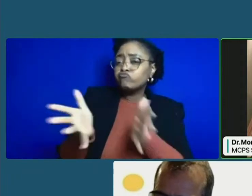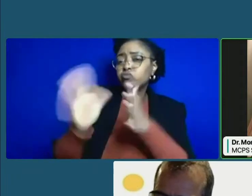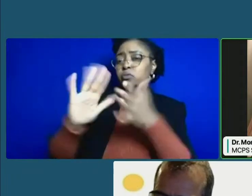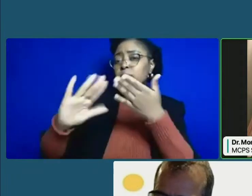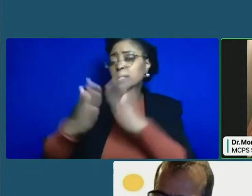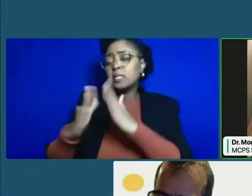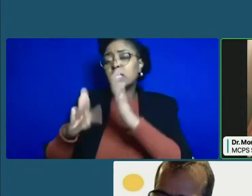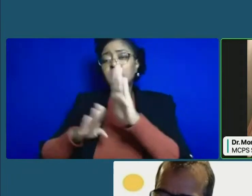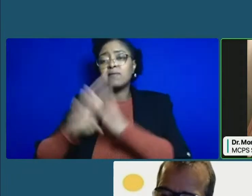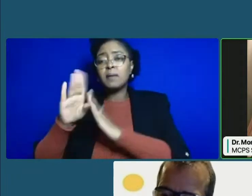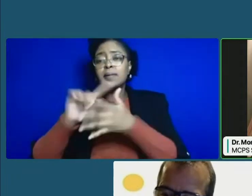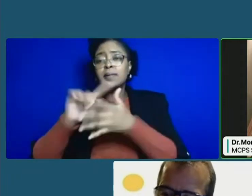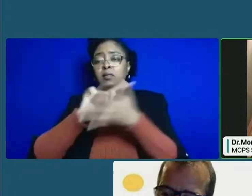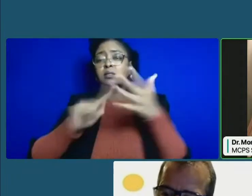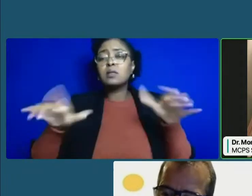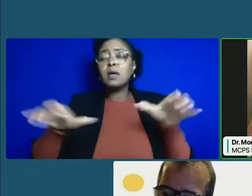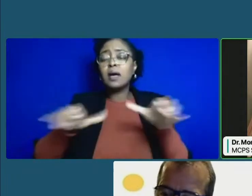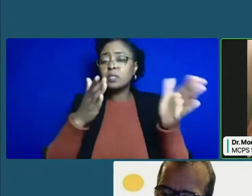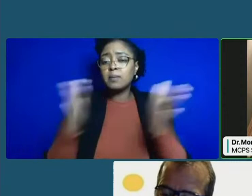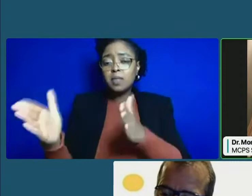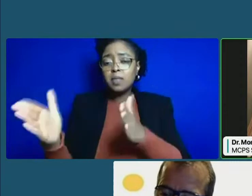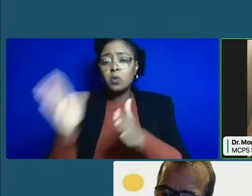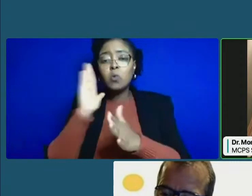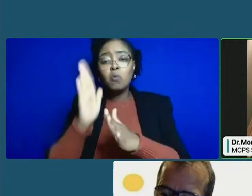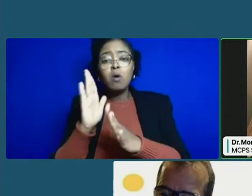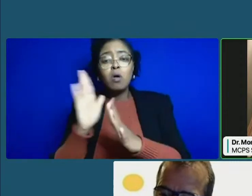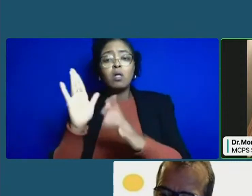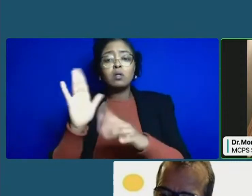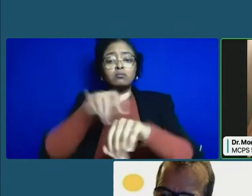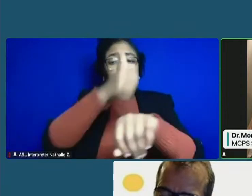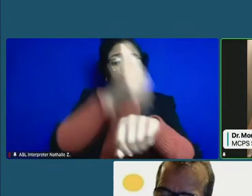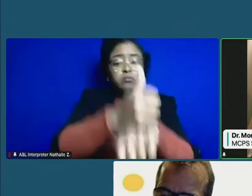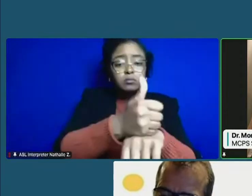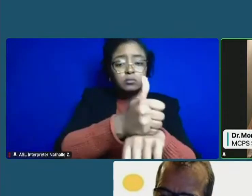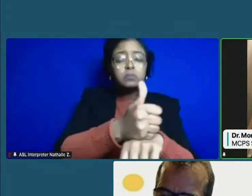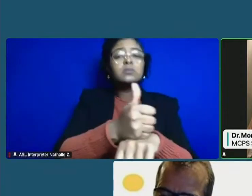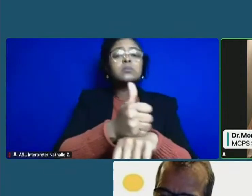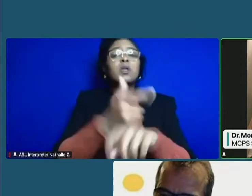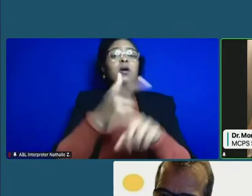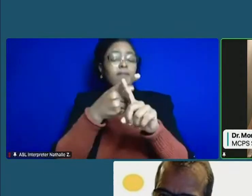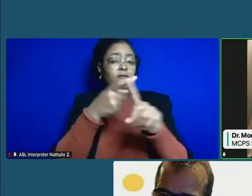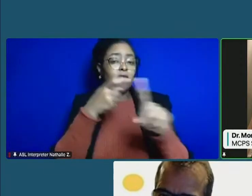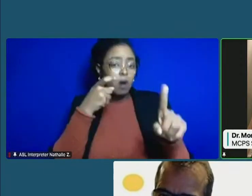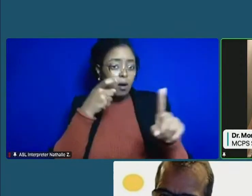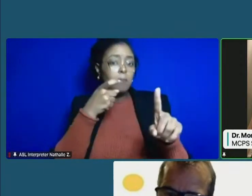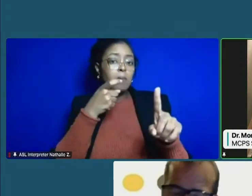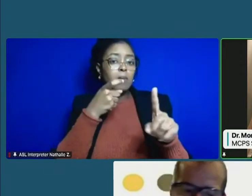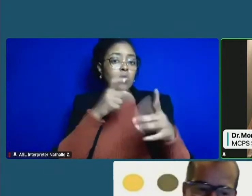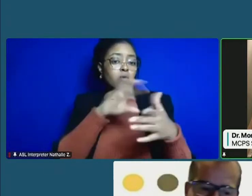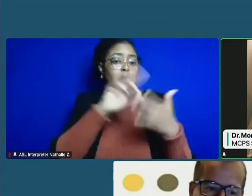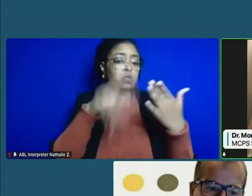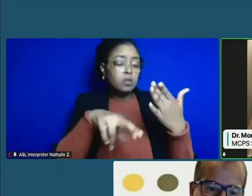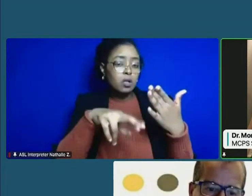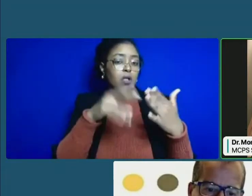community in developing these action plans. That will, um That